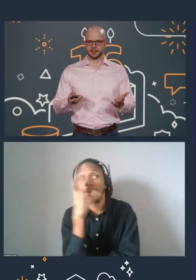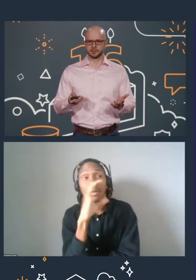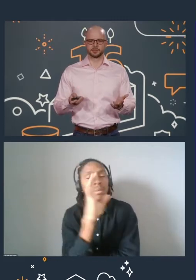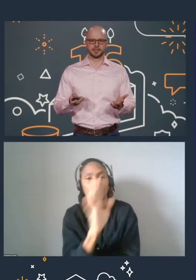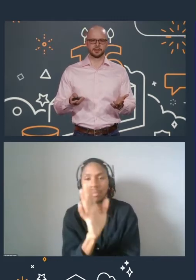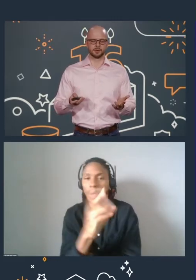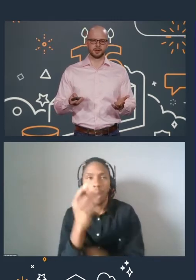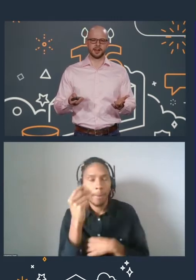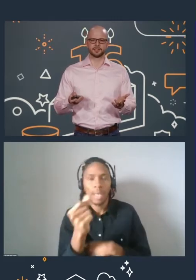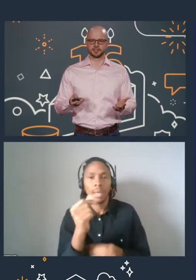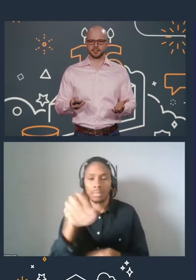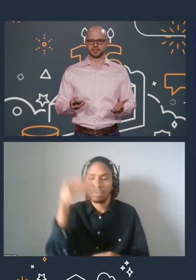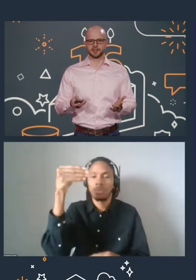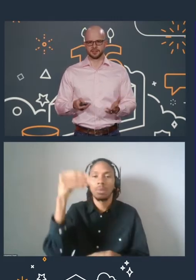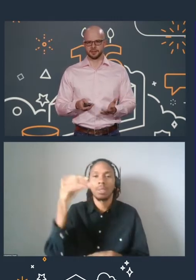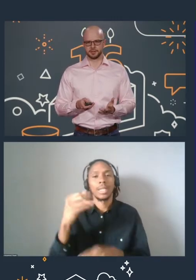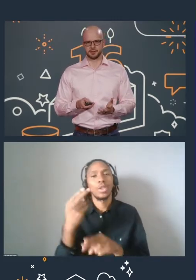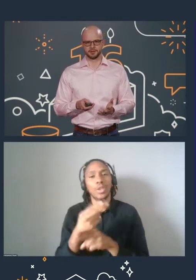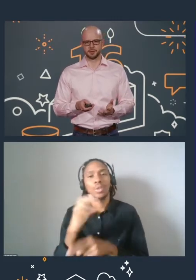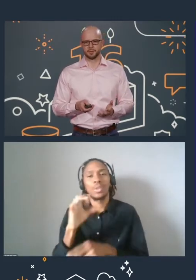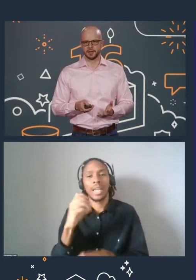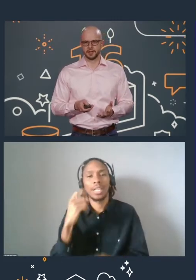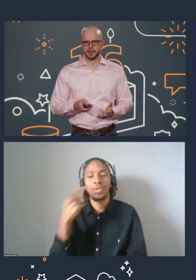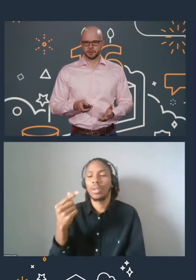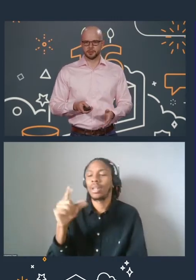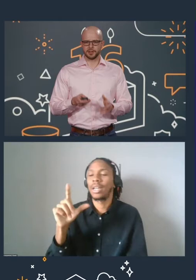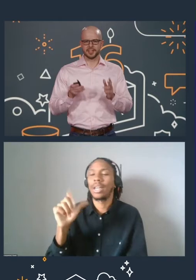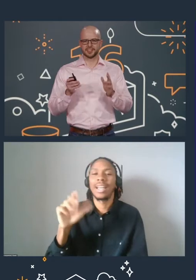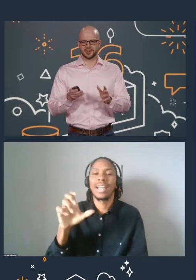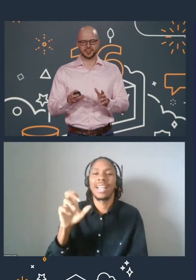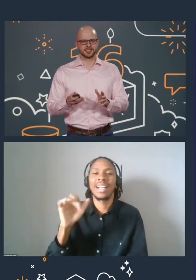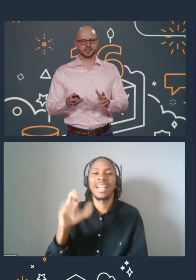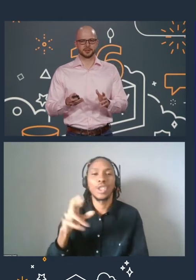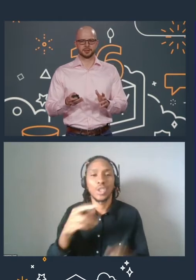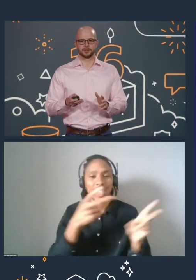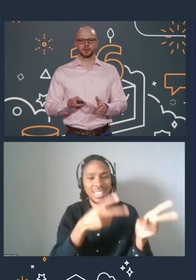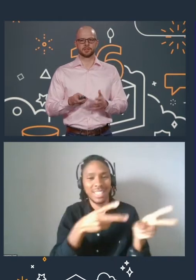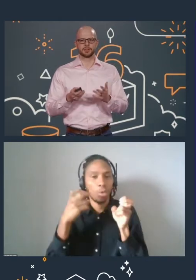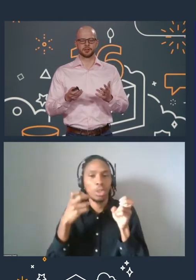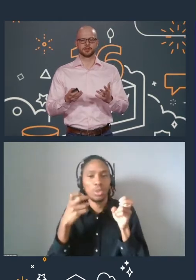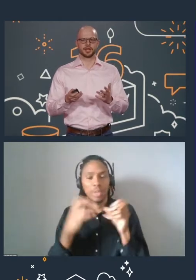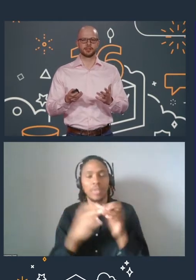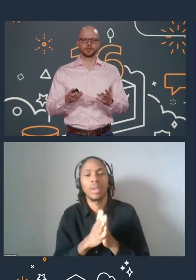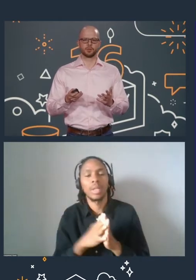a use case for S3 Glacier Instant Retrieval. So we really encourage you to look for use cases